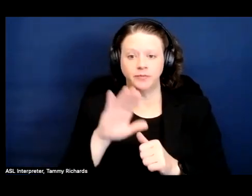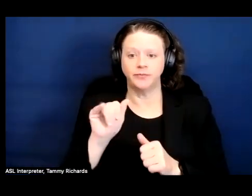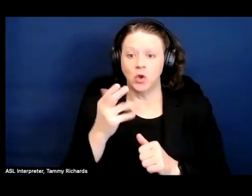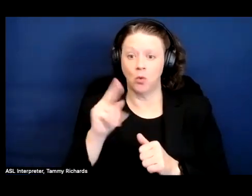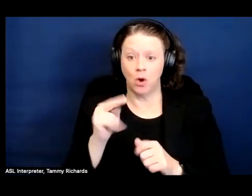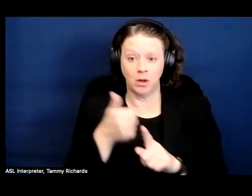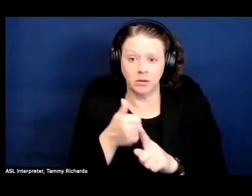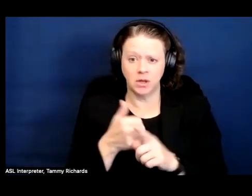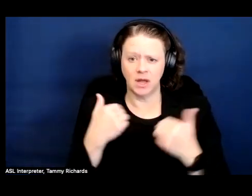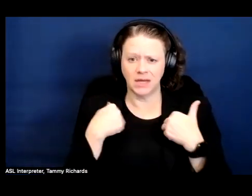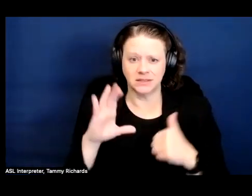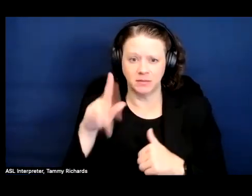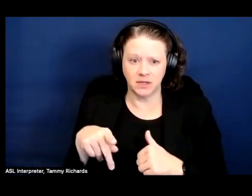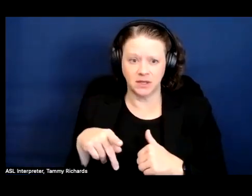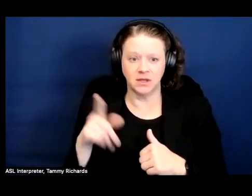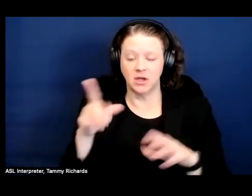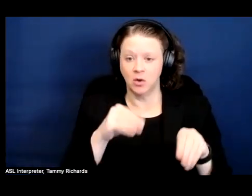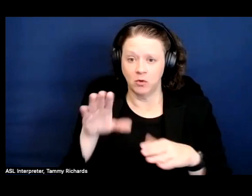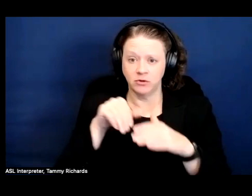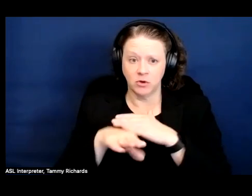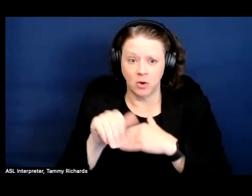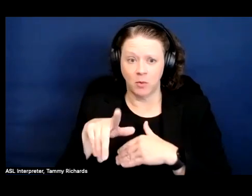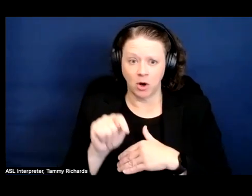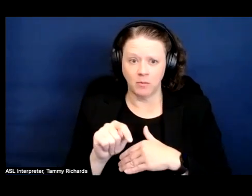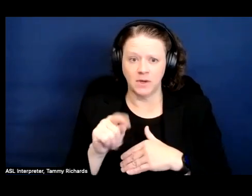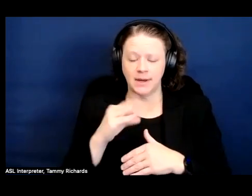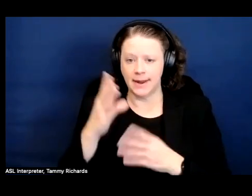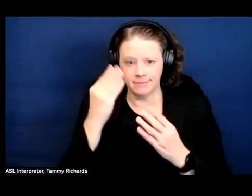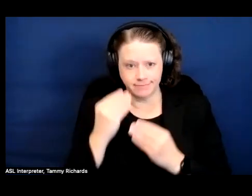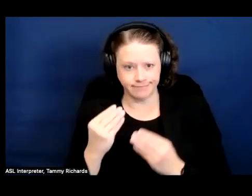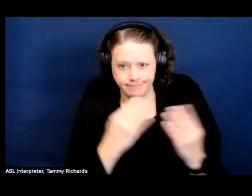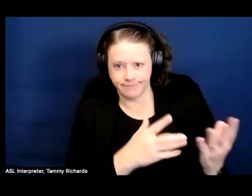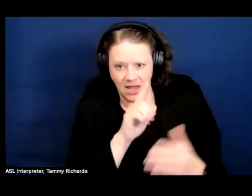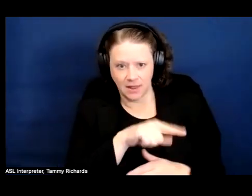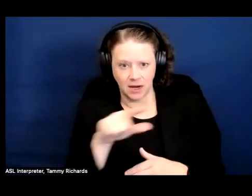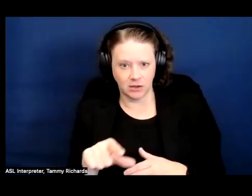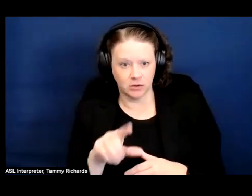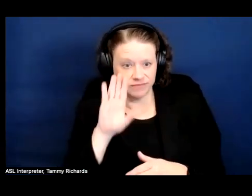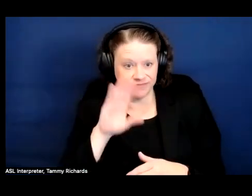giving people the choice because something like a Section 8 voucher